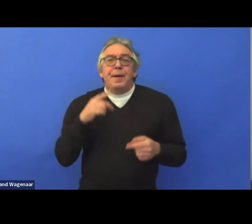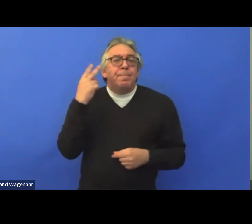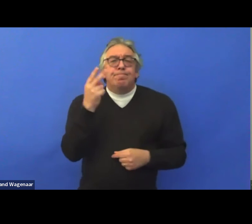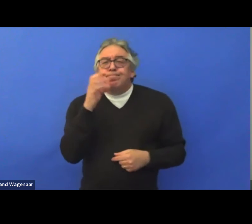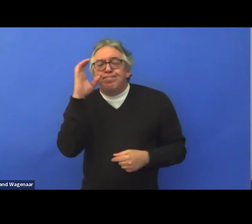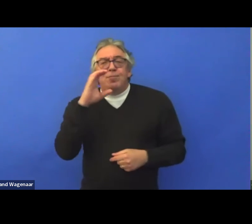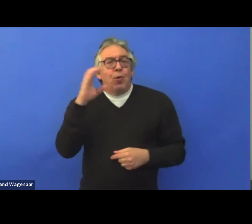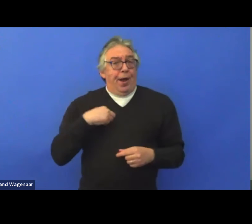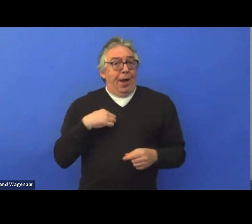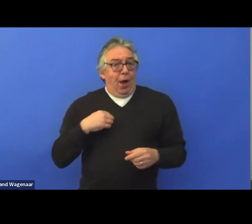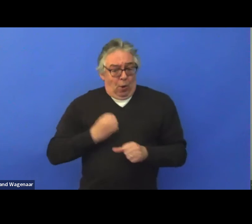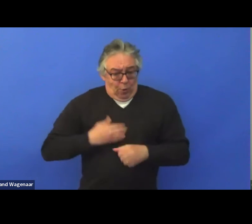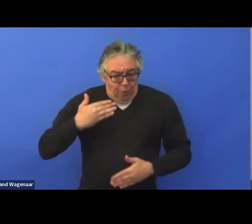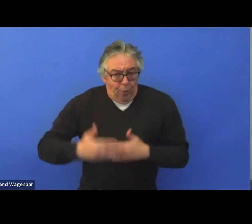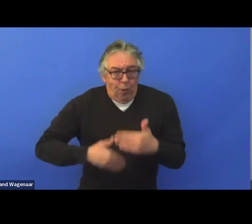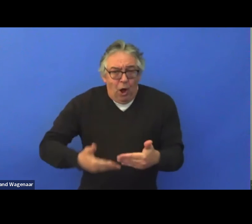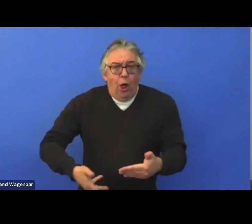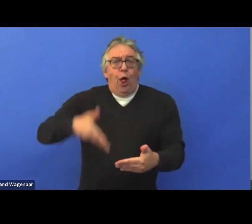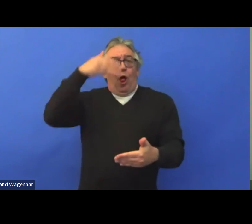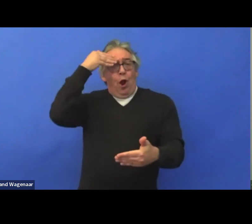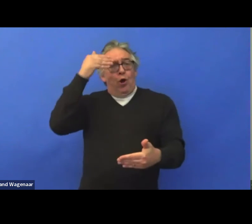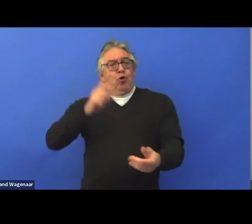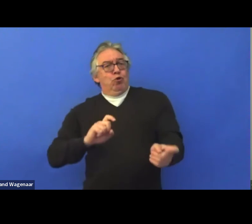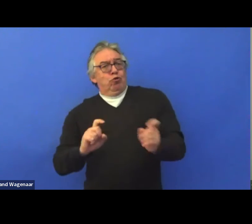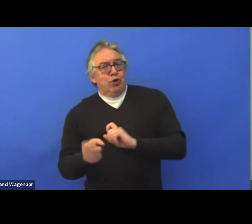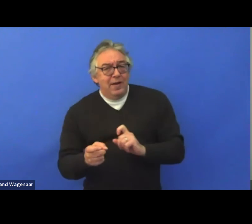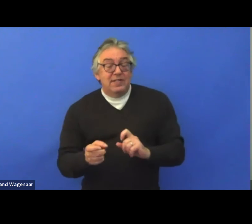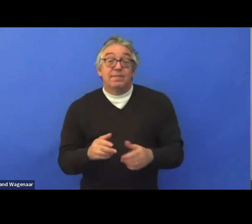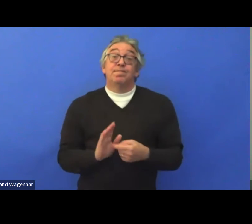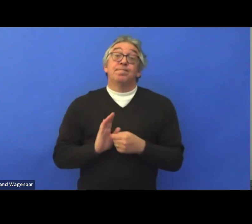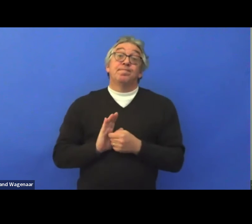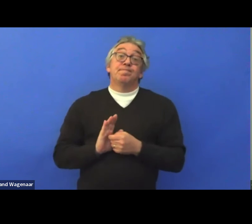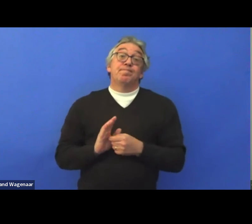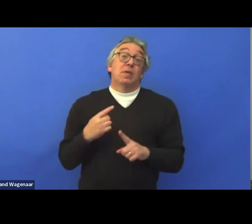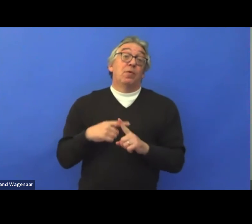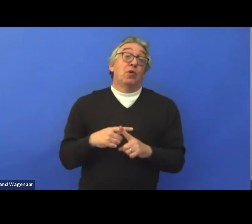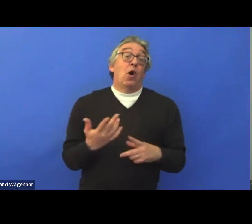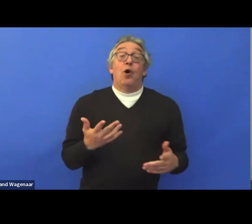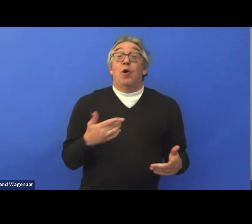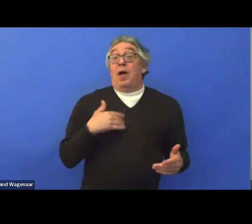These included things like thematic working groups that looked at elements of the programme.